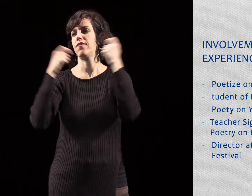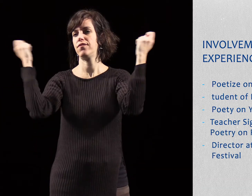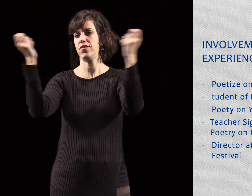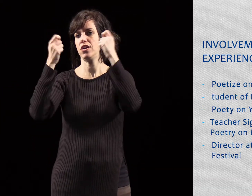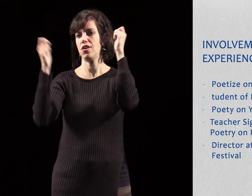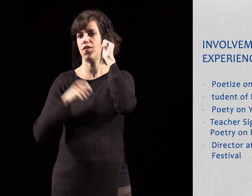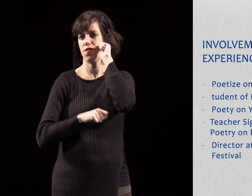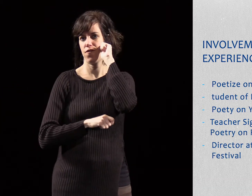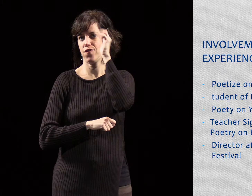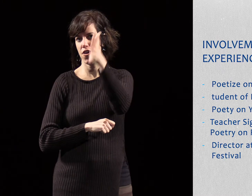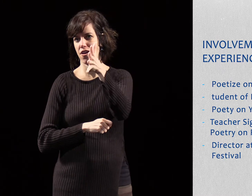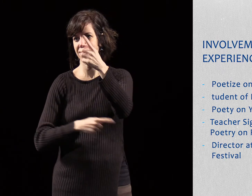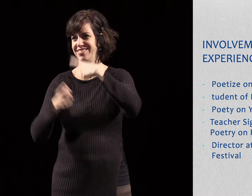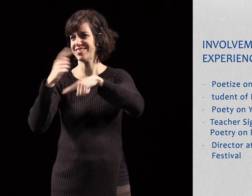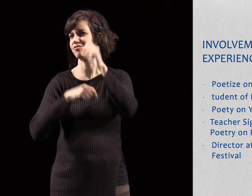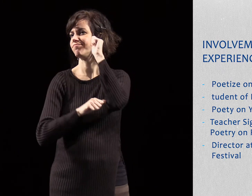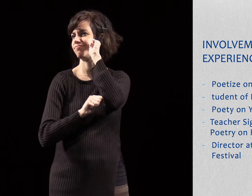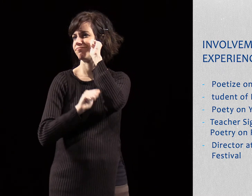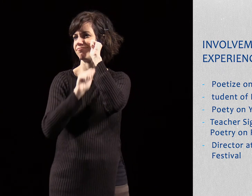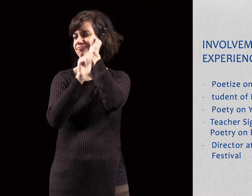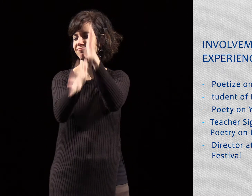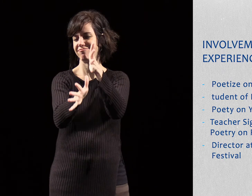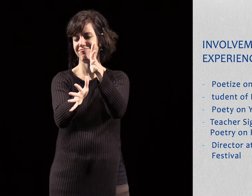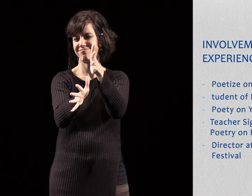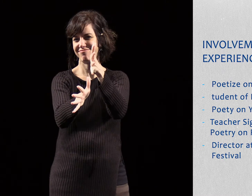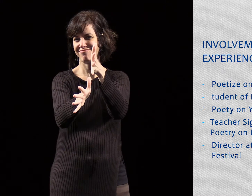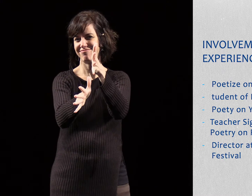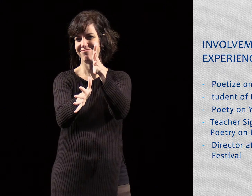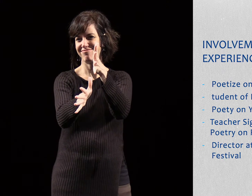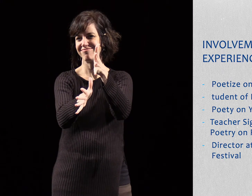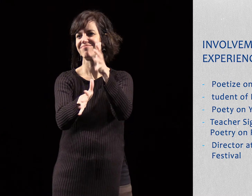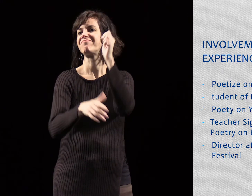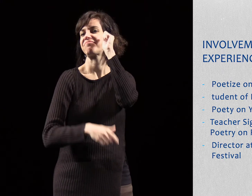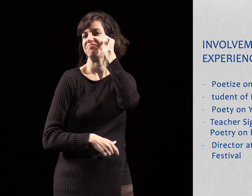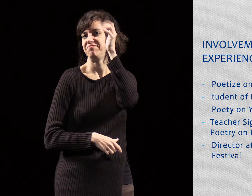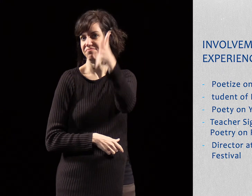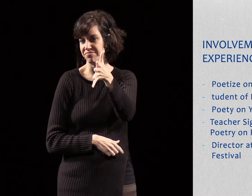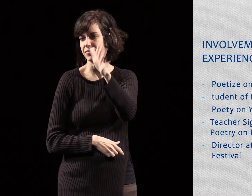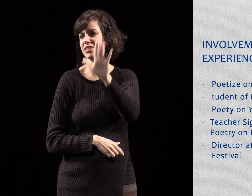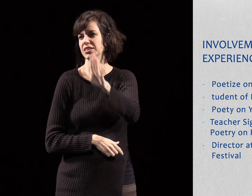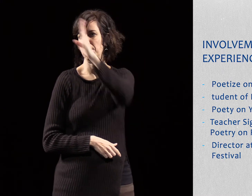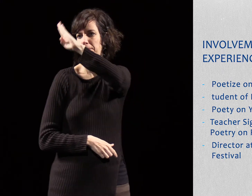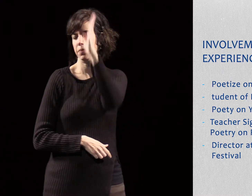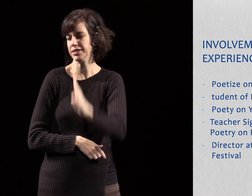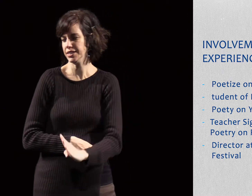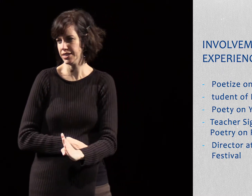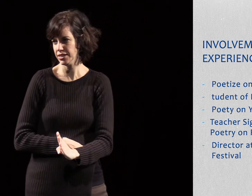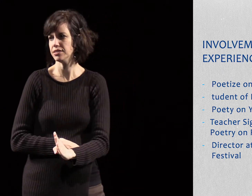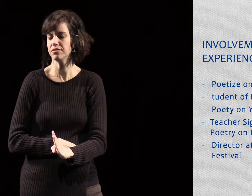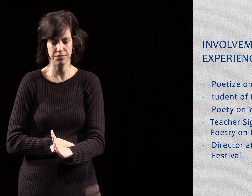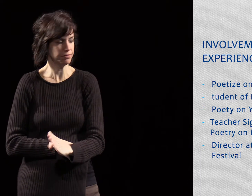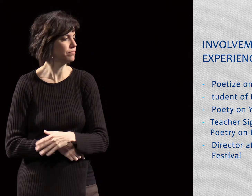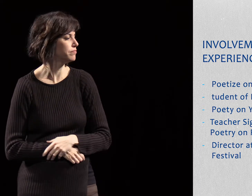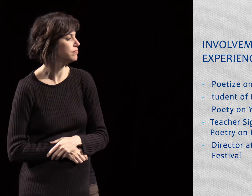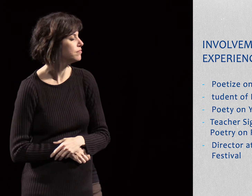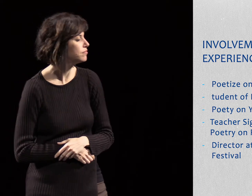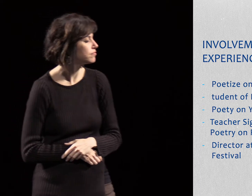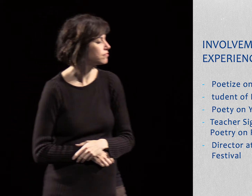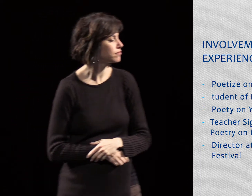I also founded the Deaf Folklore Festival, signed like this, folklore, that happens in Brazil.